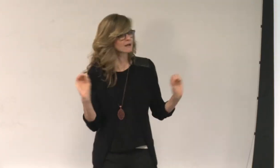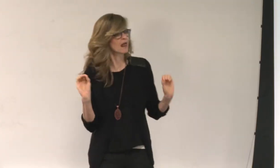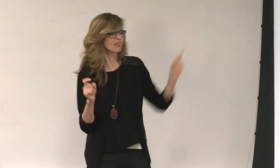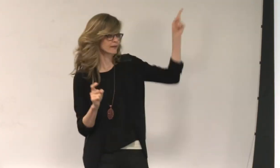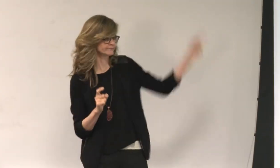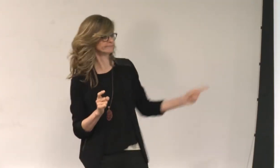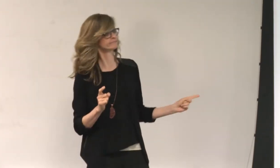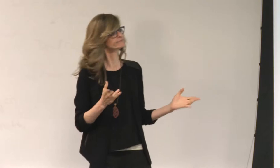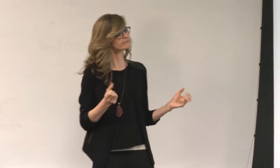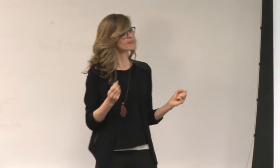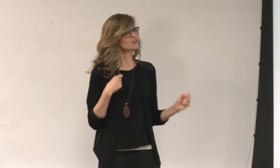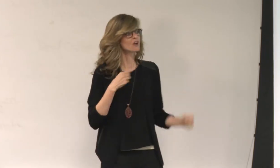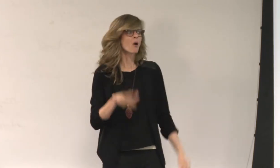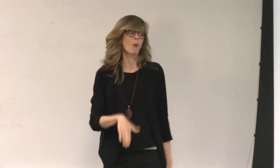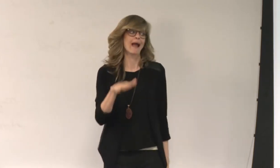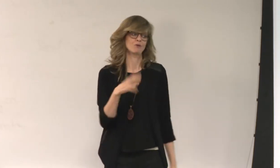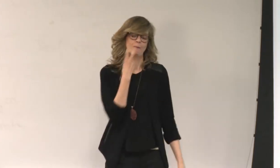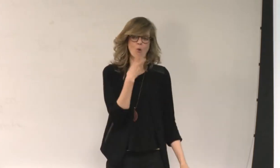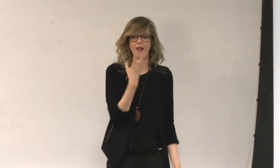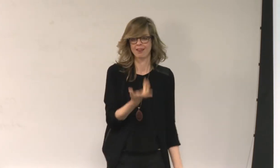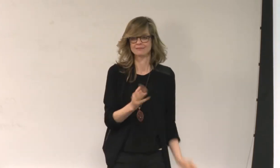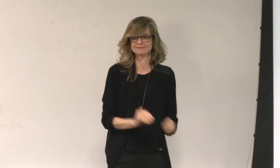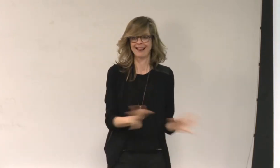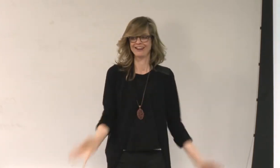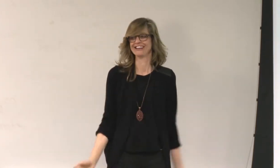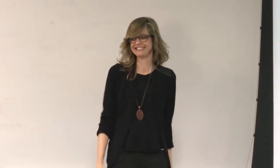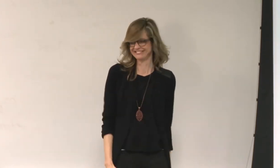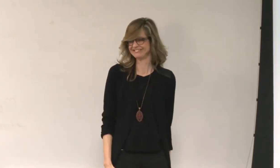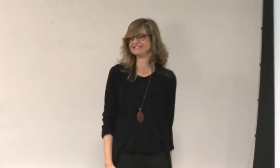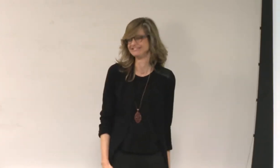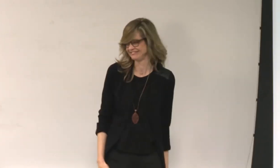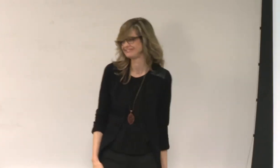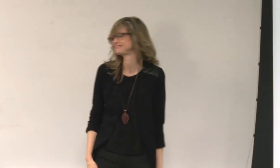LEARN TO SIGN AT ALL, SO, I GREW UP HAVING TO LIPREAD.